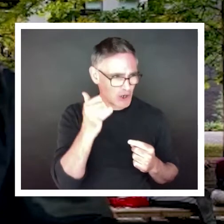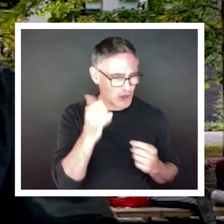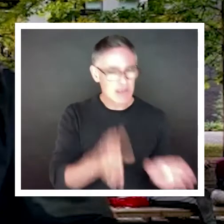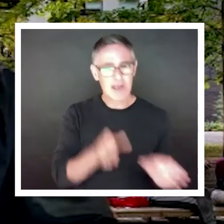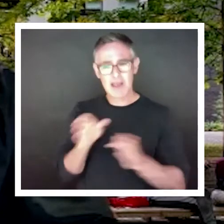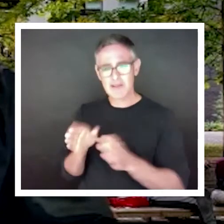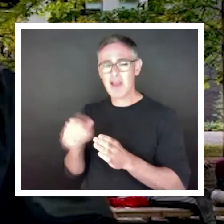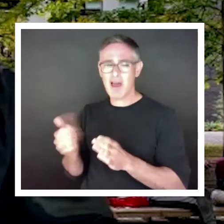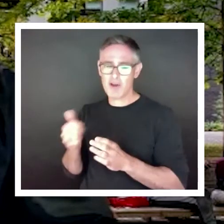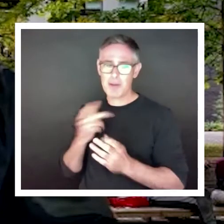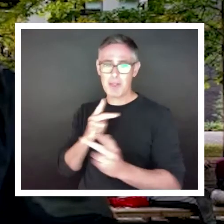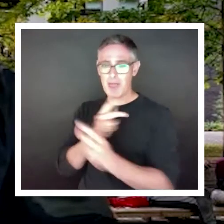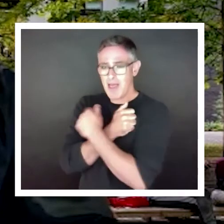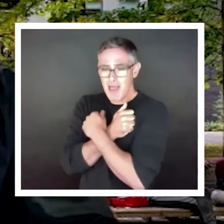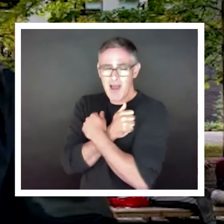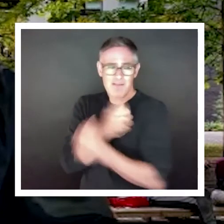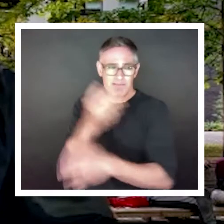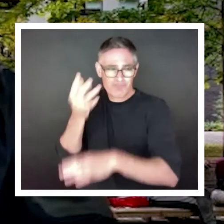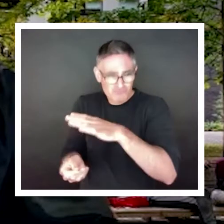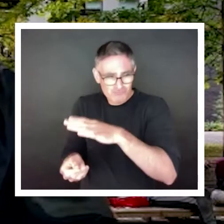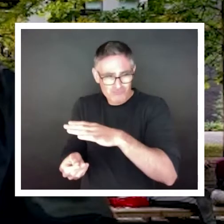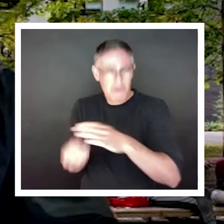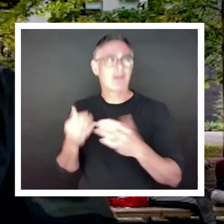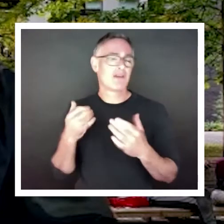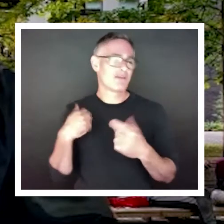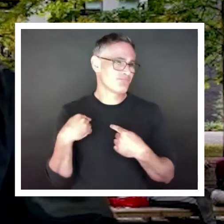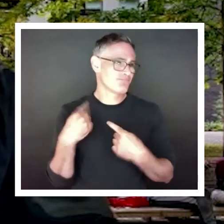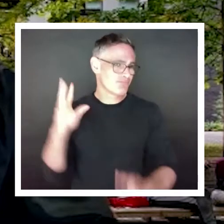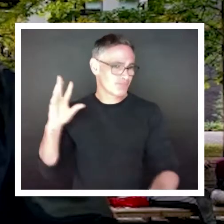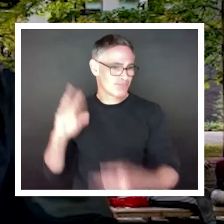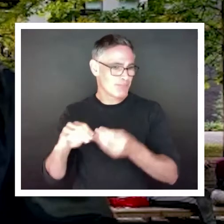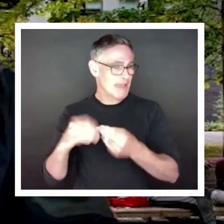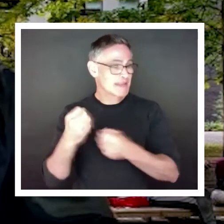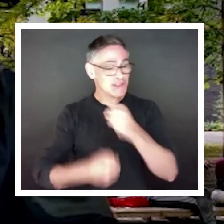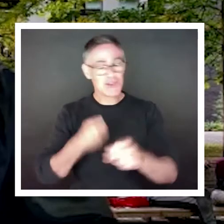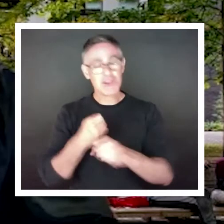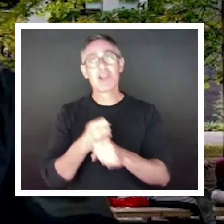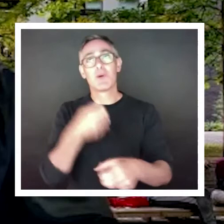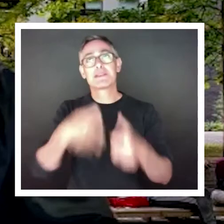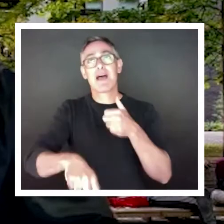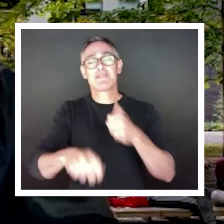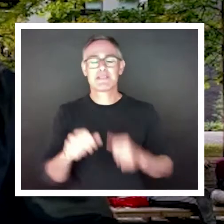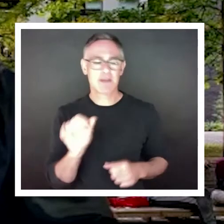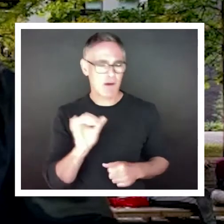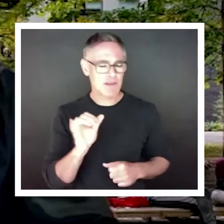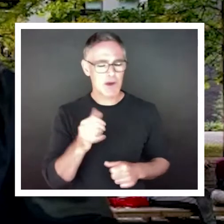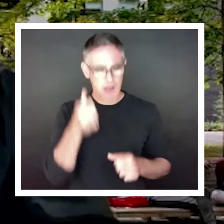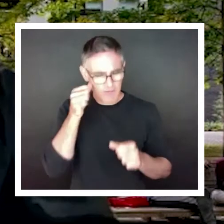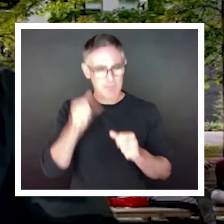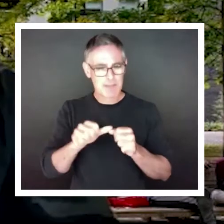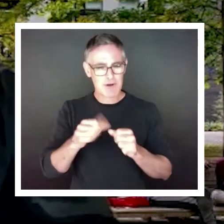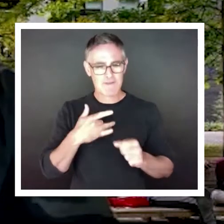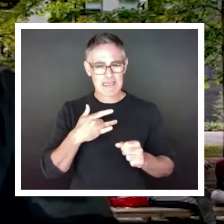This year was indeed a tough time. In addition, I remember feeling exhausted and saddened